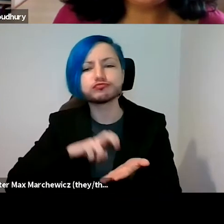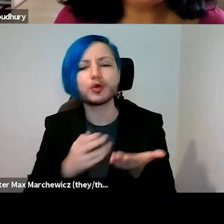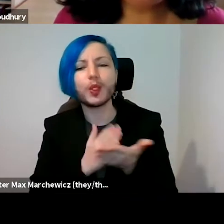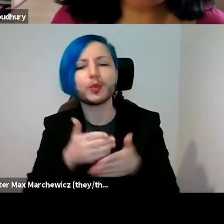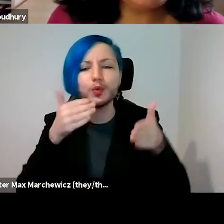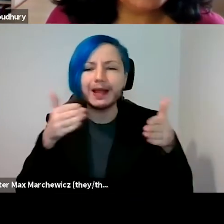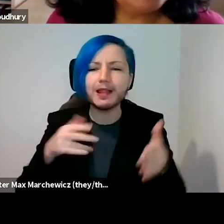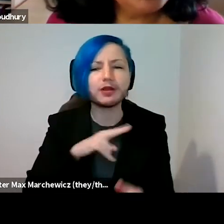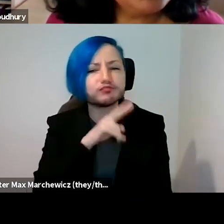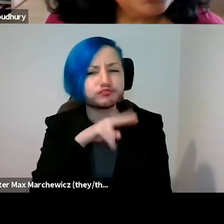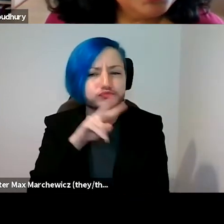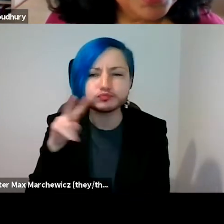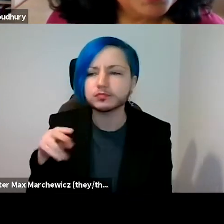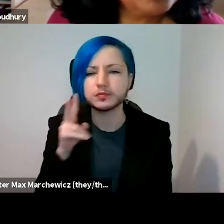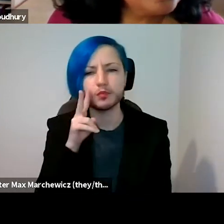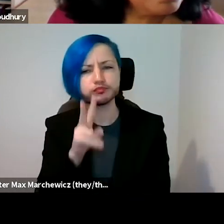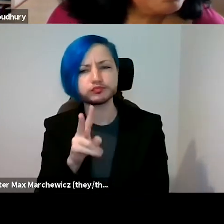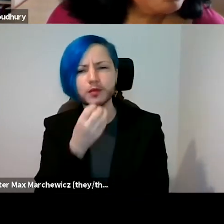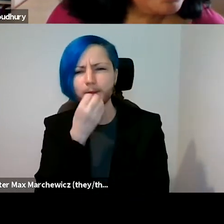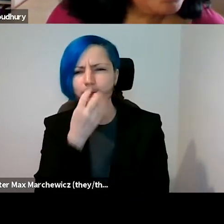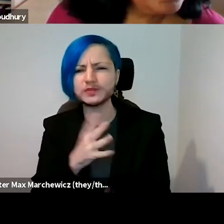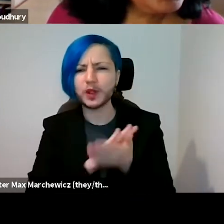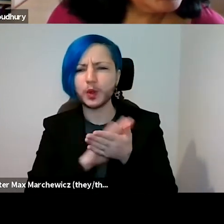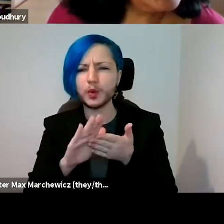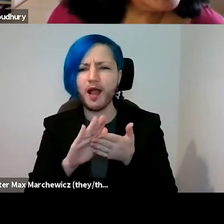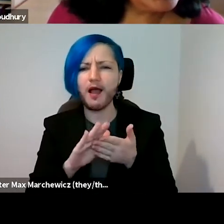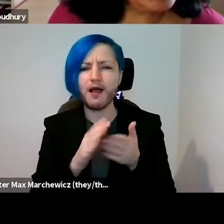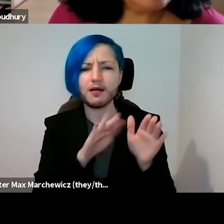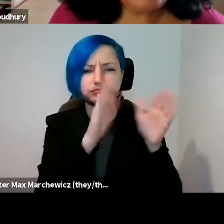When I stood facing the beautiful hookah, there it is again,